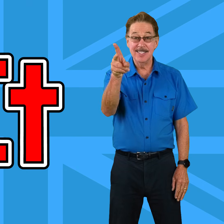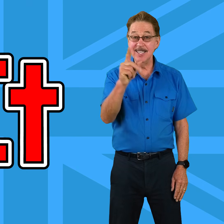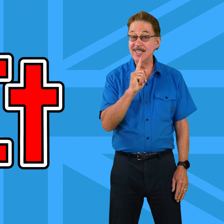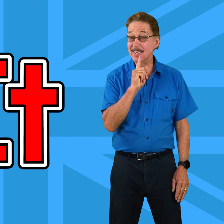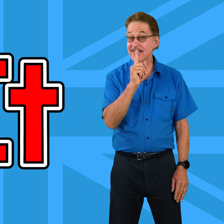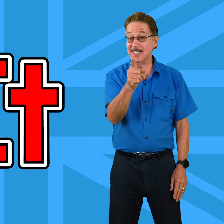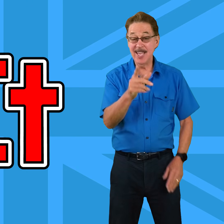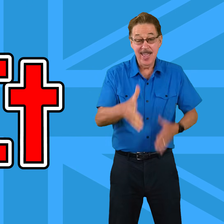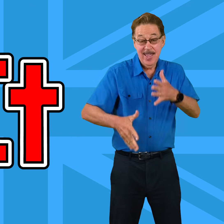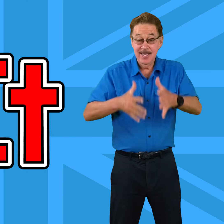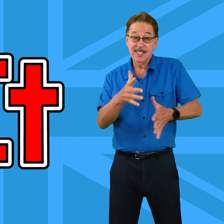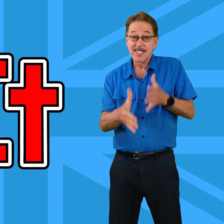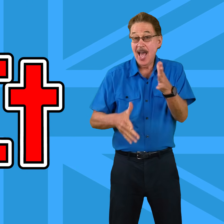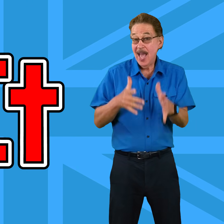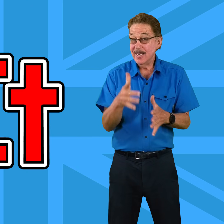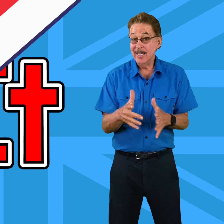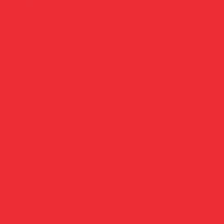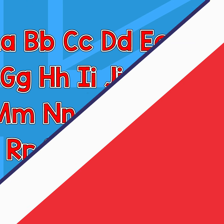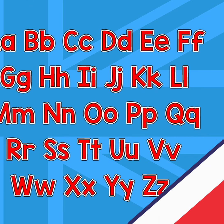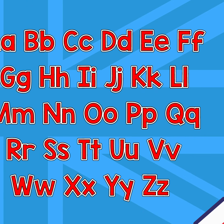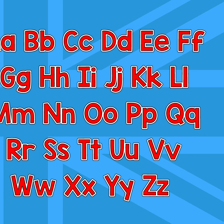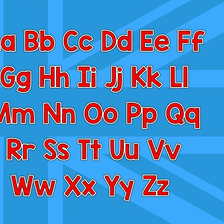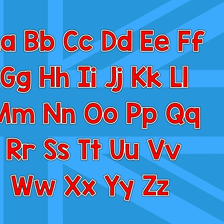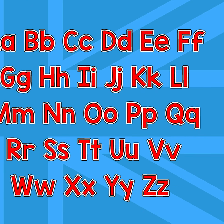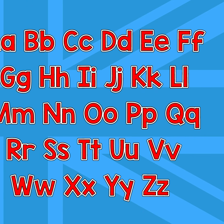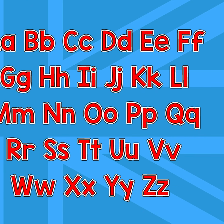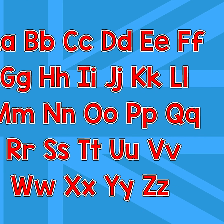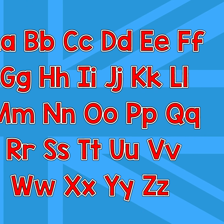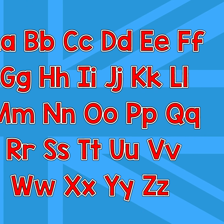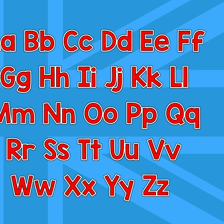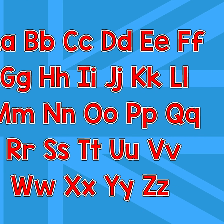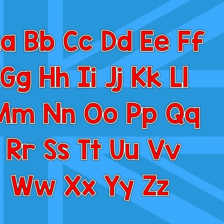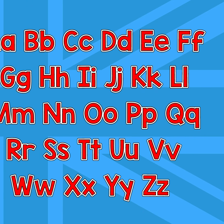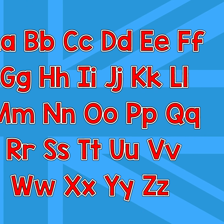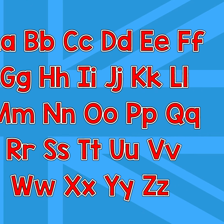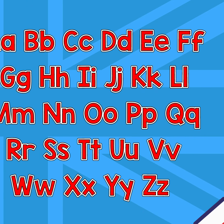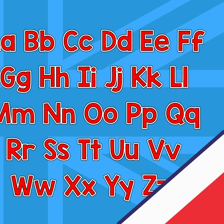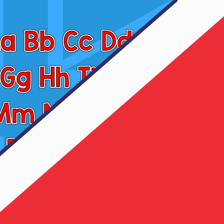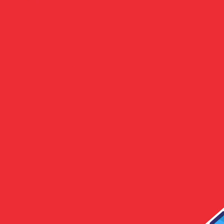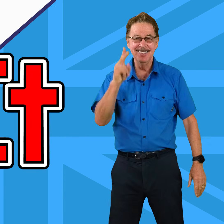See it, say it, sign it The letters of the alphabet